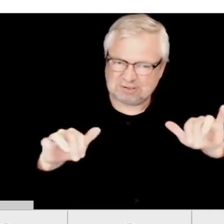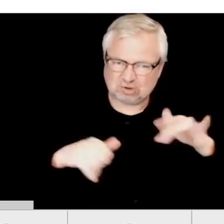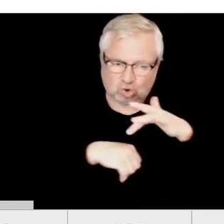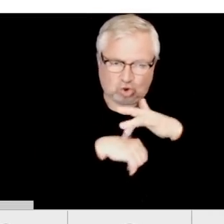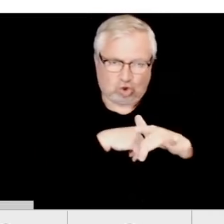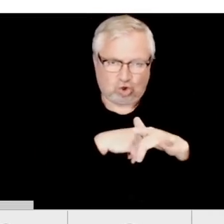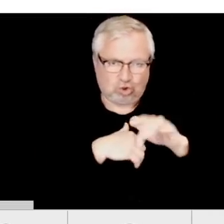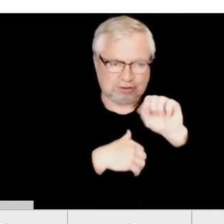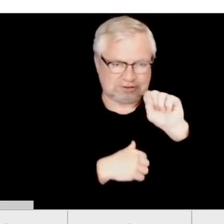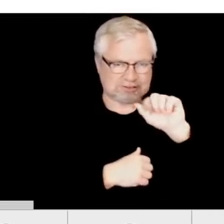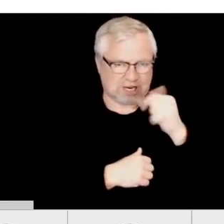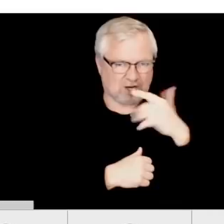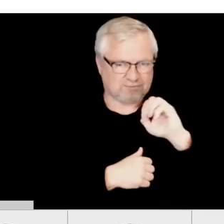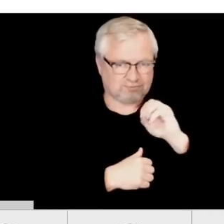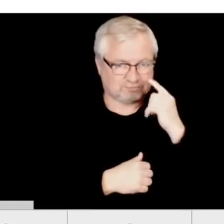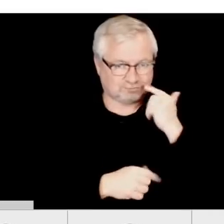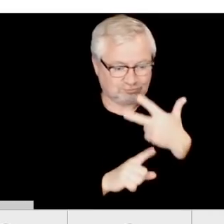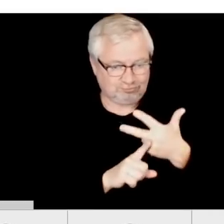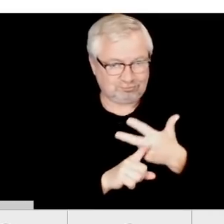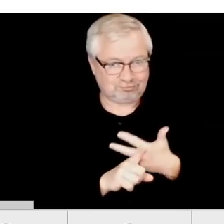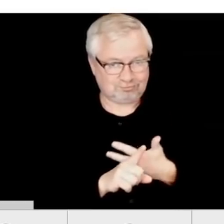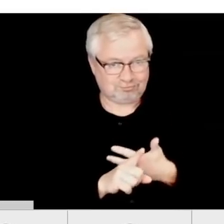It's been four or five months across the globe.